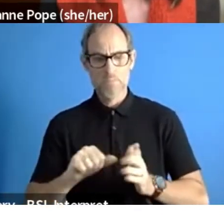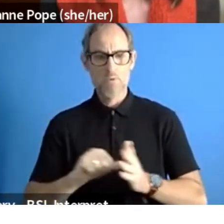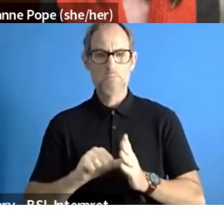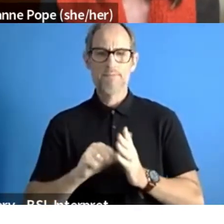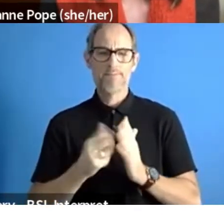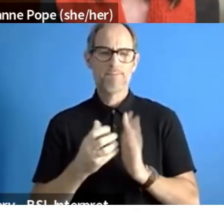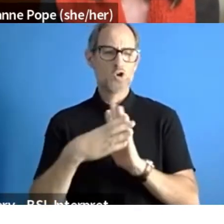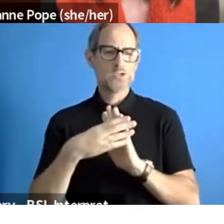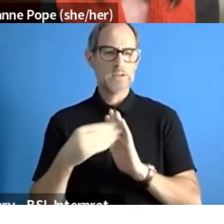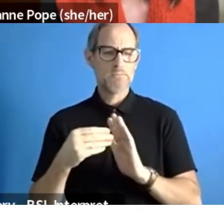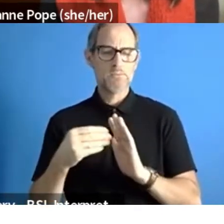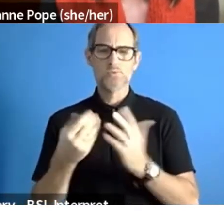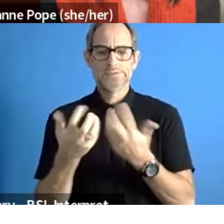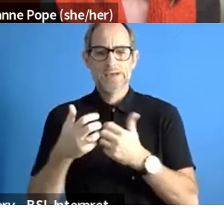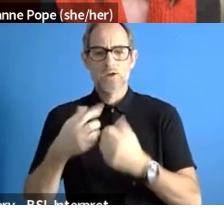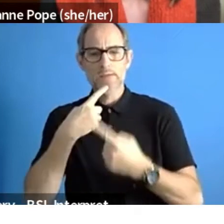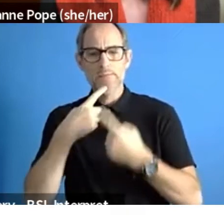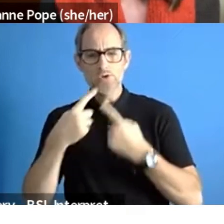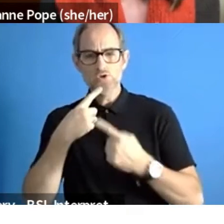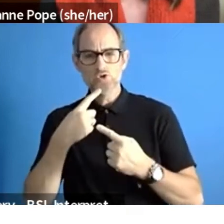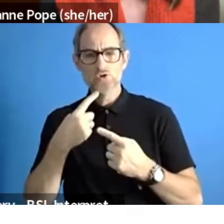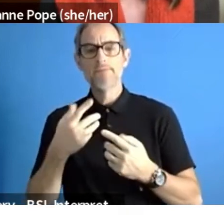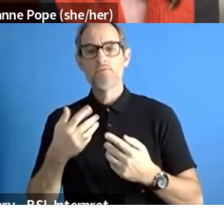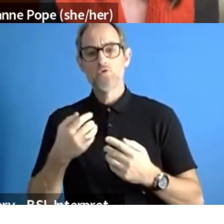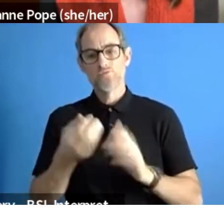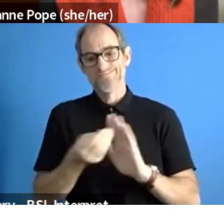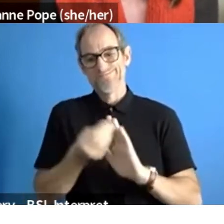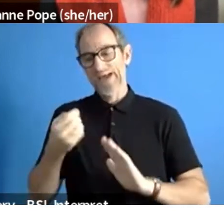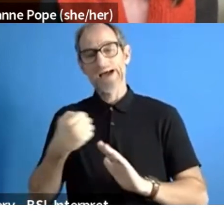for the developers, for example, and it gave us exactly what we needed to get